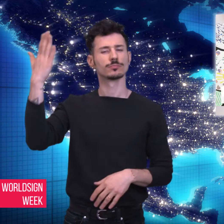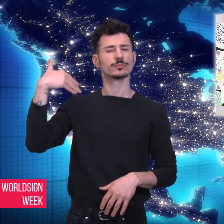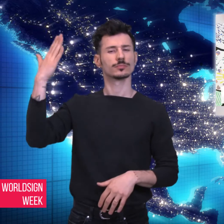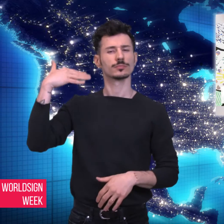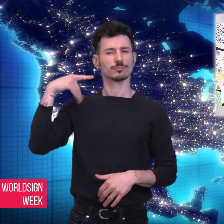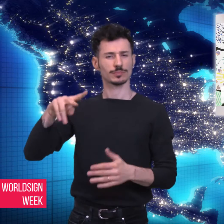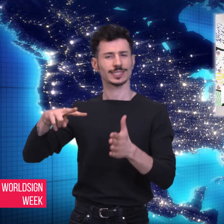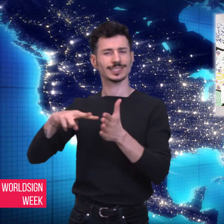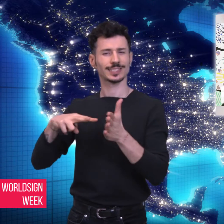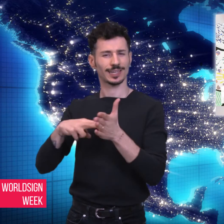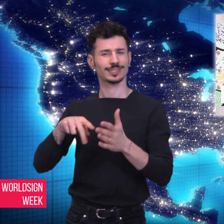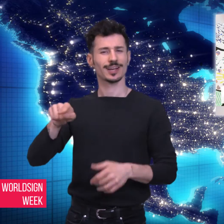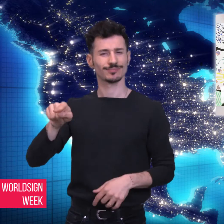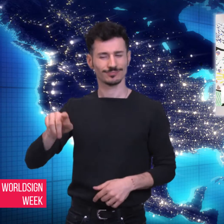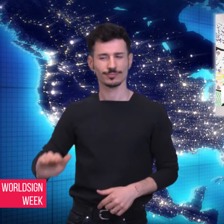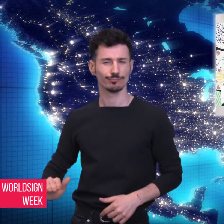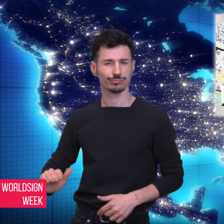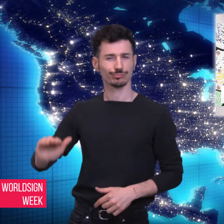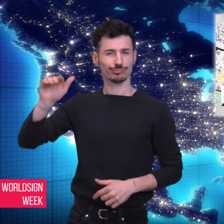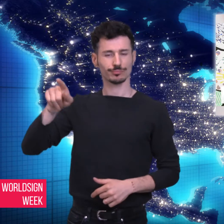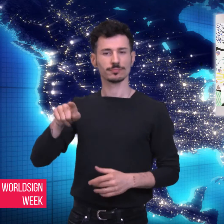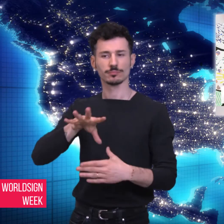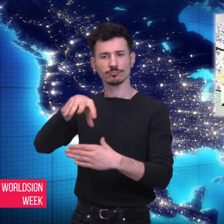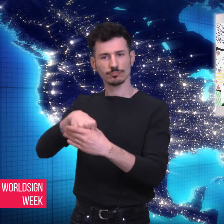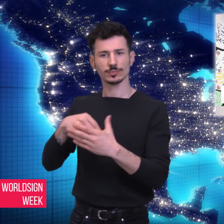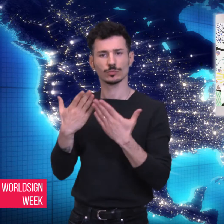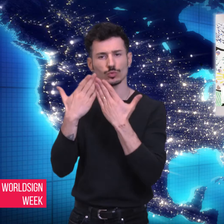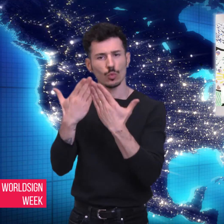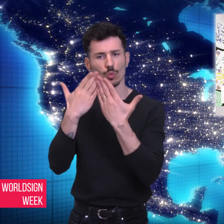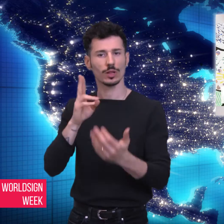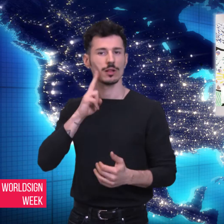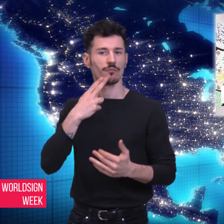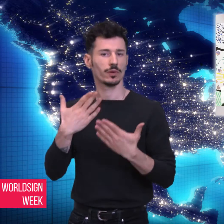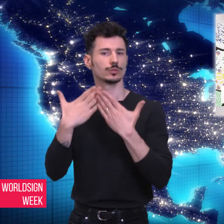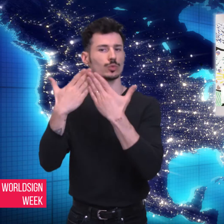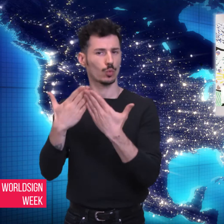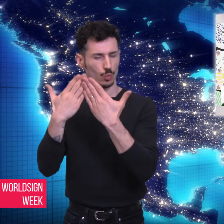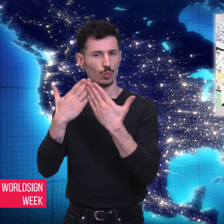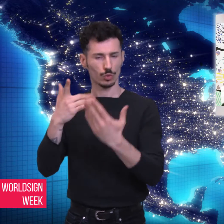Canada. He is 19 years old and he attended a Deaf school in